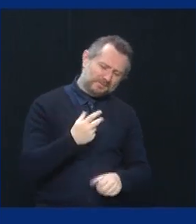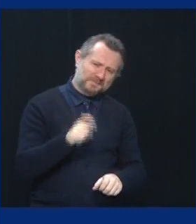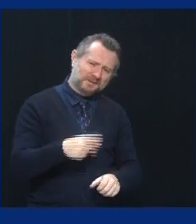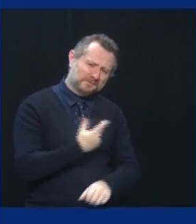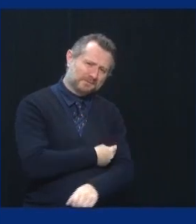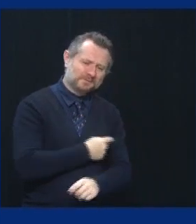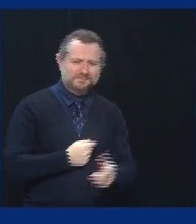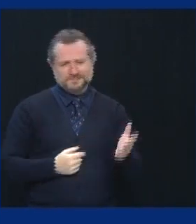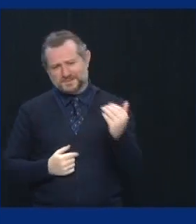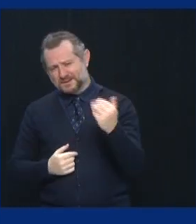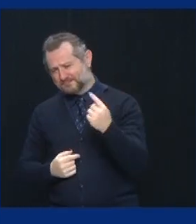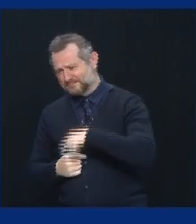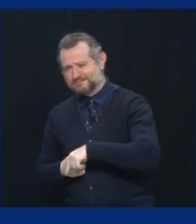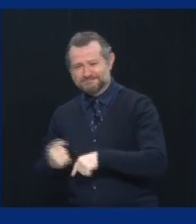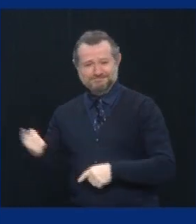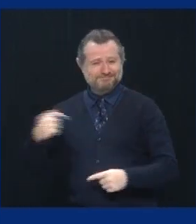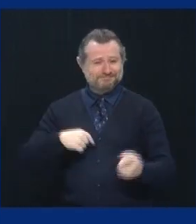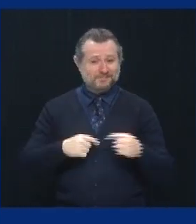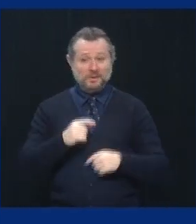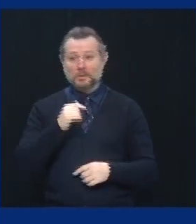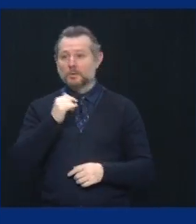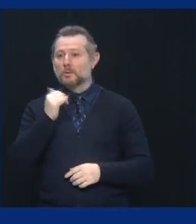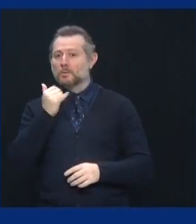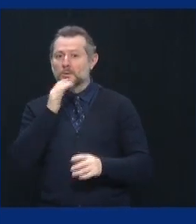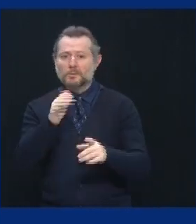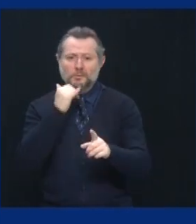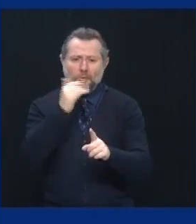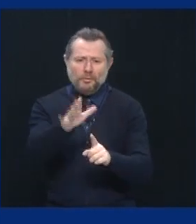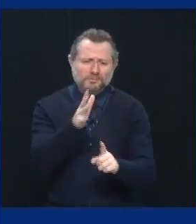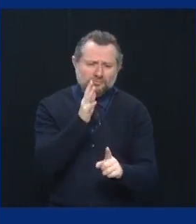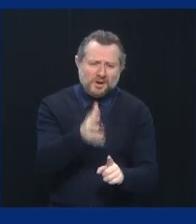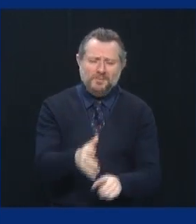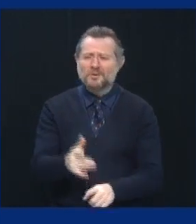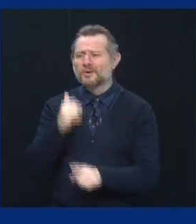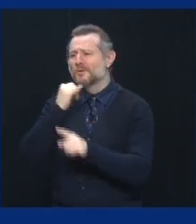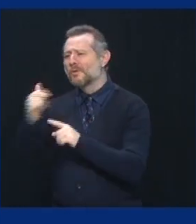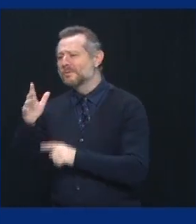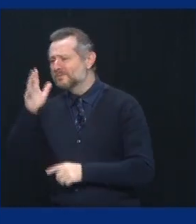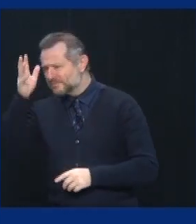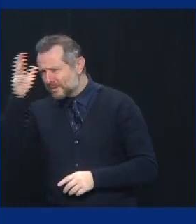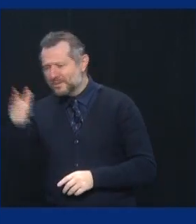ALL OF YOU, WHICH MEANS TELLING EVERYONE YOU KNOW WHO IS HIGH